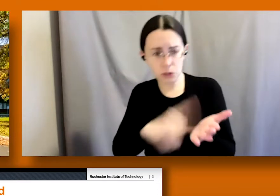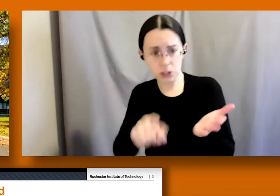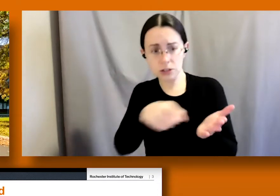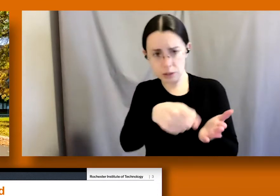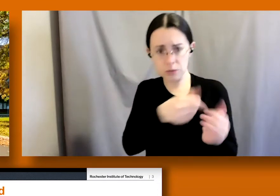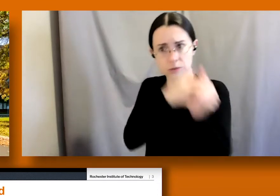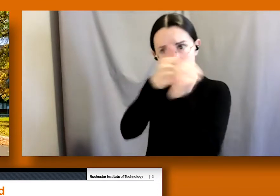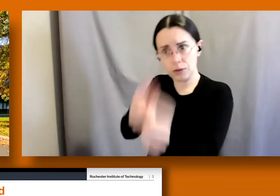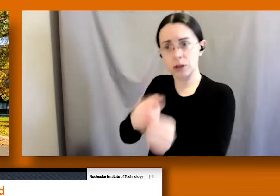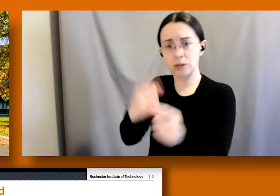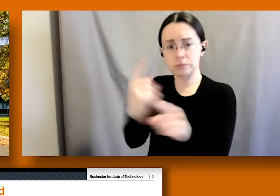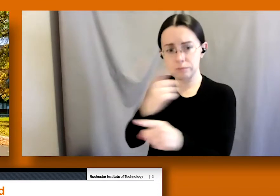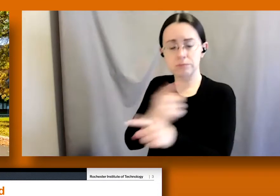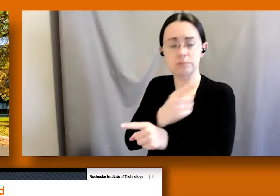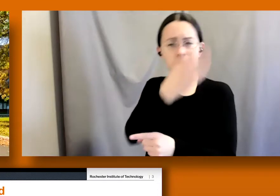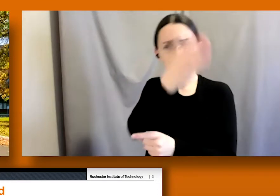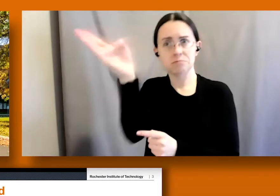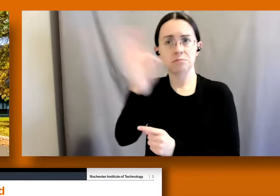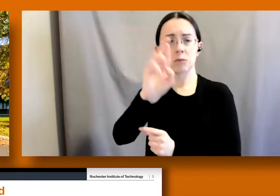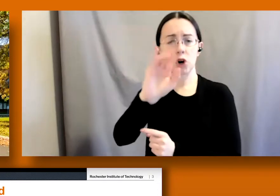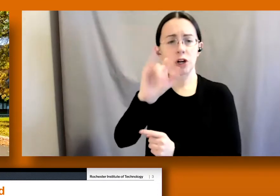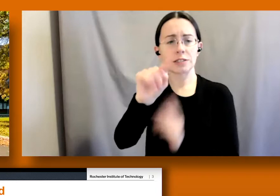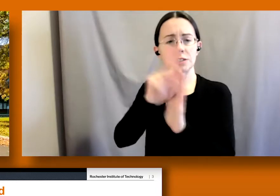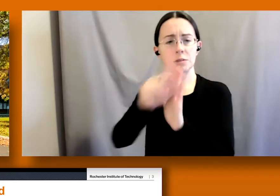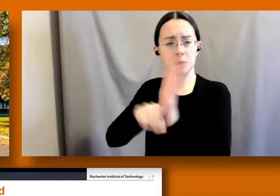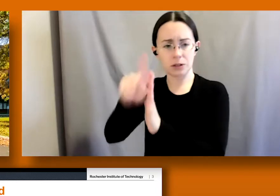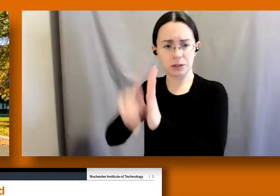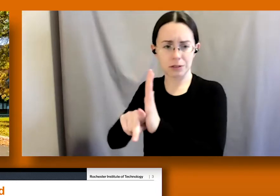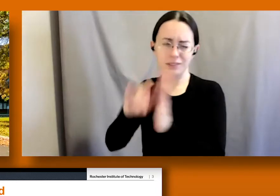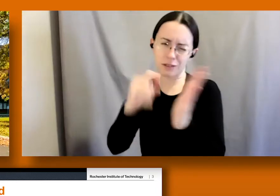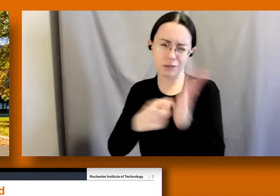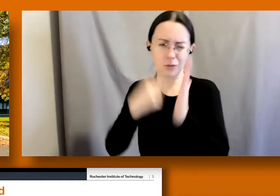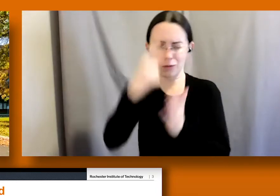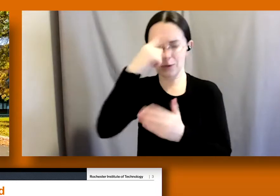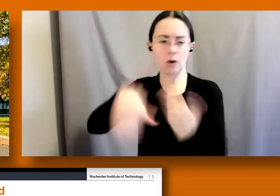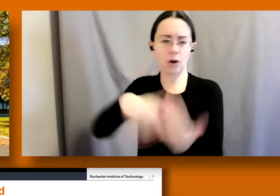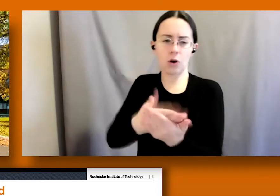as this is required of all sponsored projects.